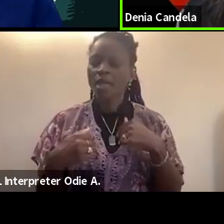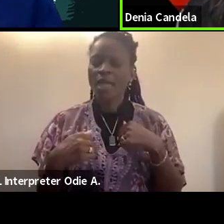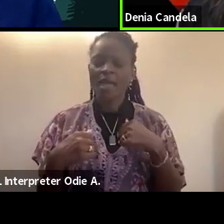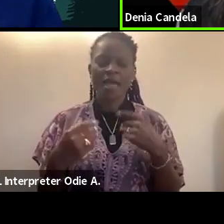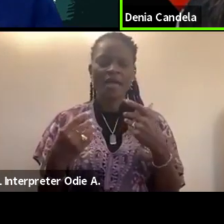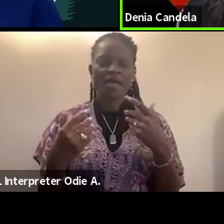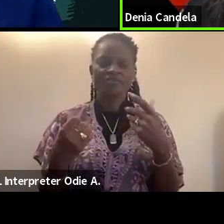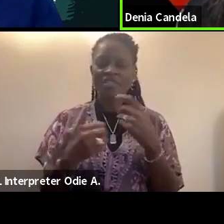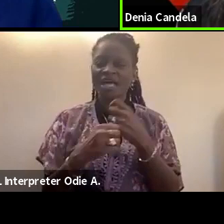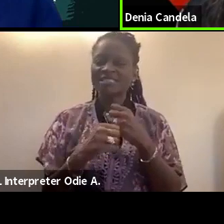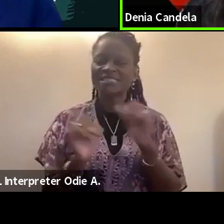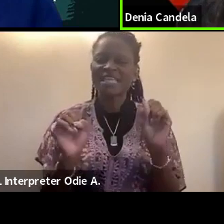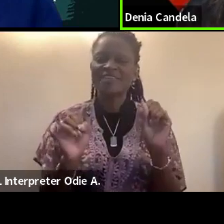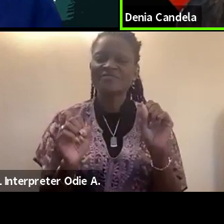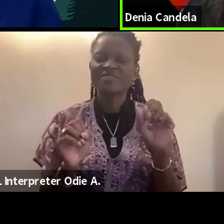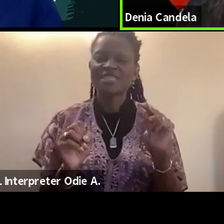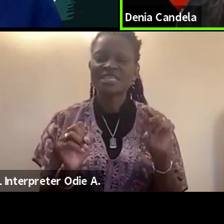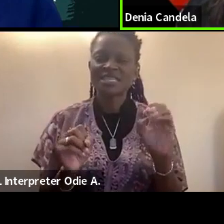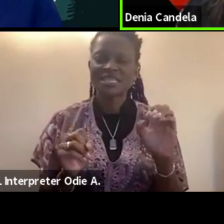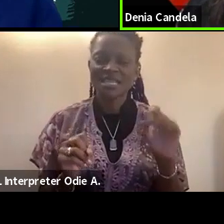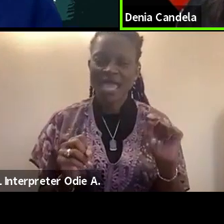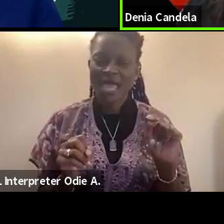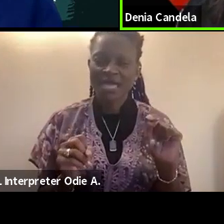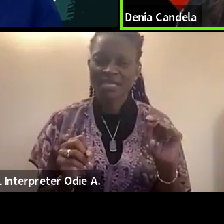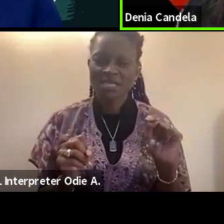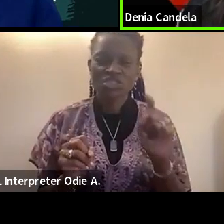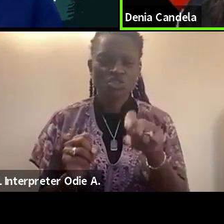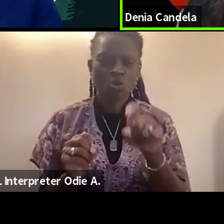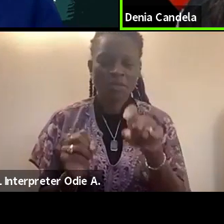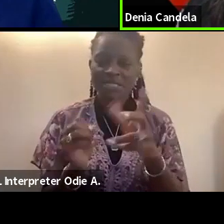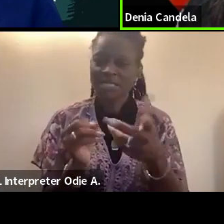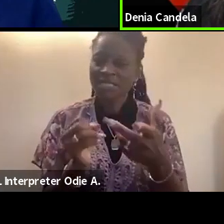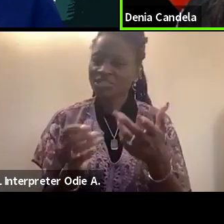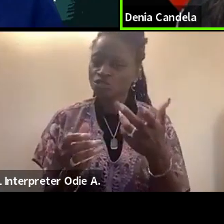county, we have to fully recognize that no communities are monolith, and